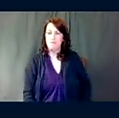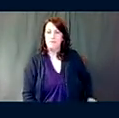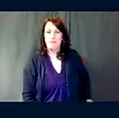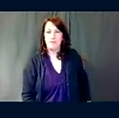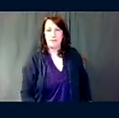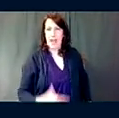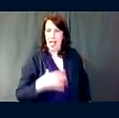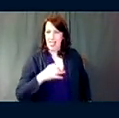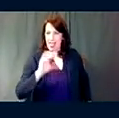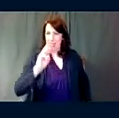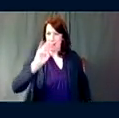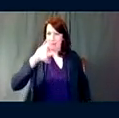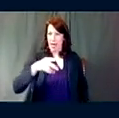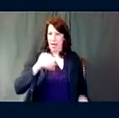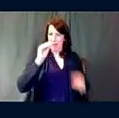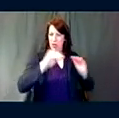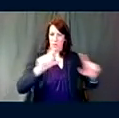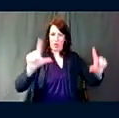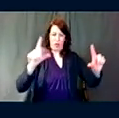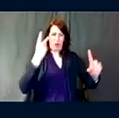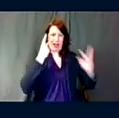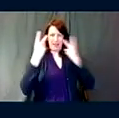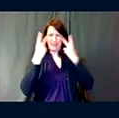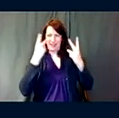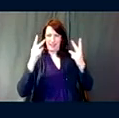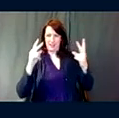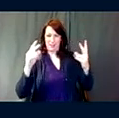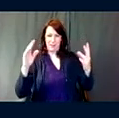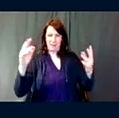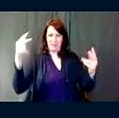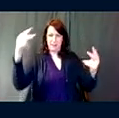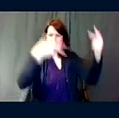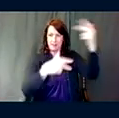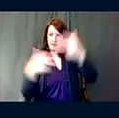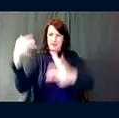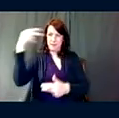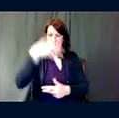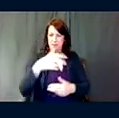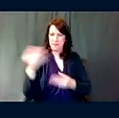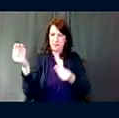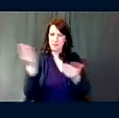YEAH, I THINK THE MAPS THAT YOU INCLUDE IN YOUR PRESENTATION HIT HOME WITH THAT.